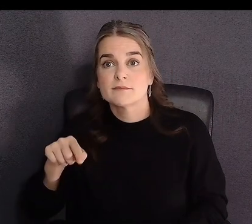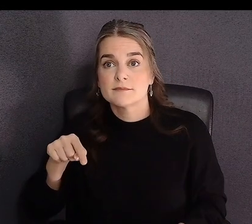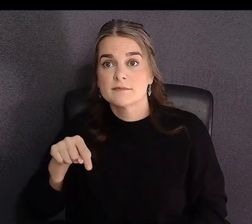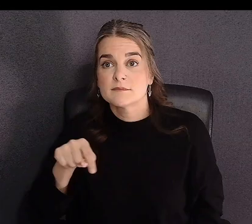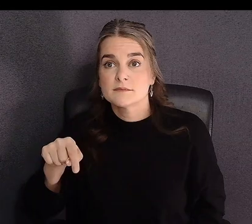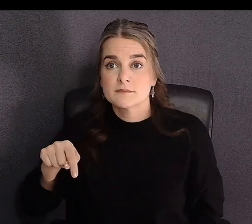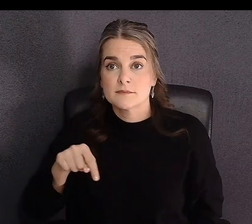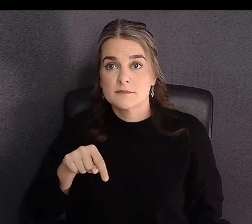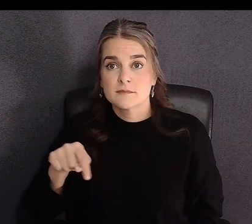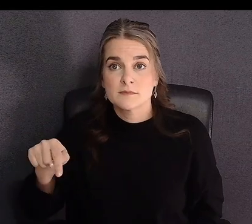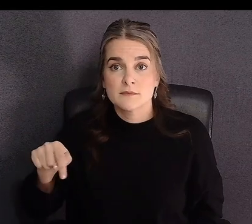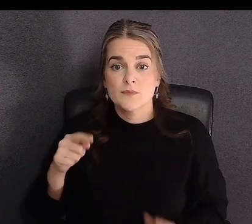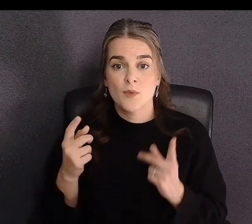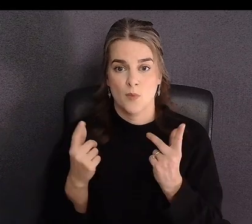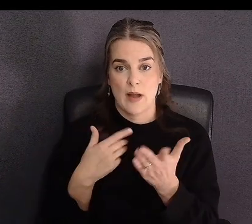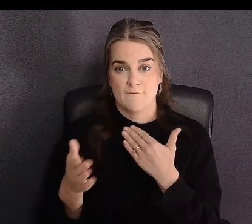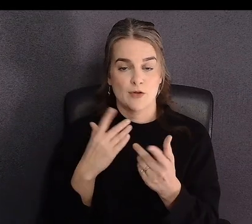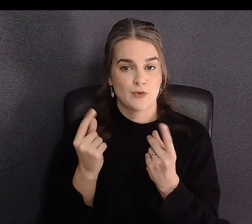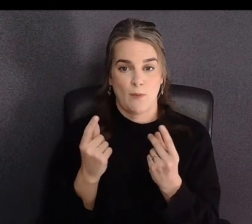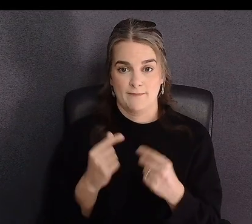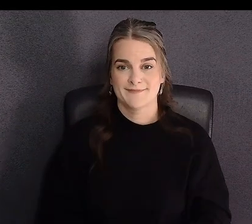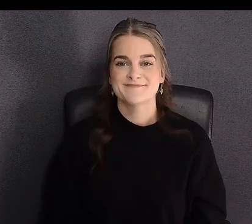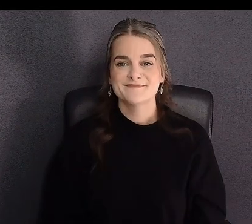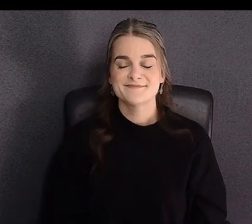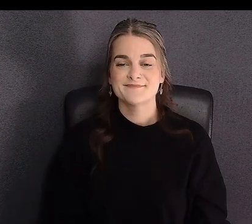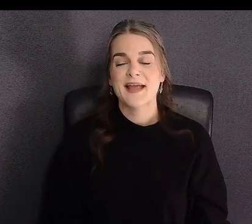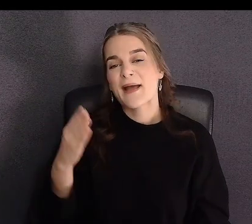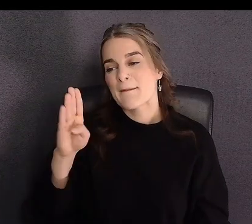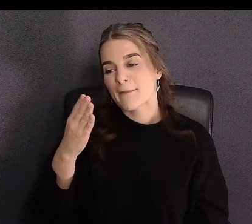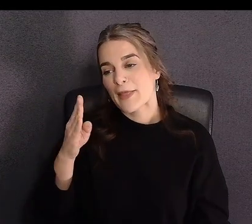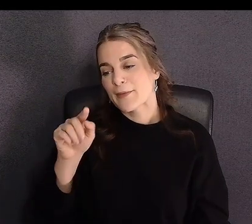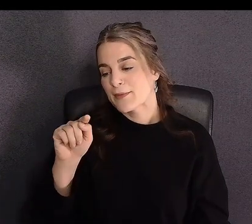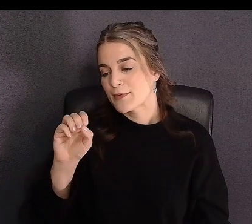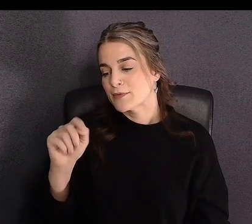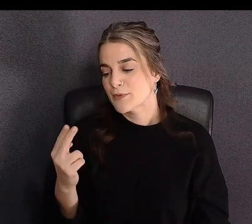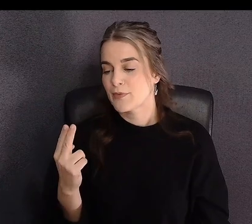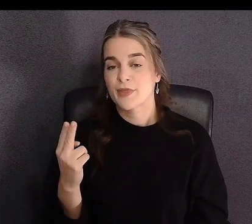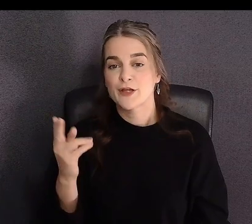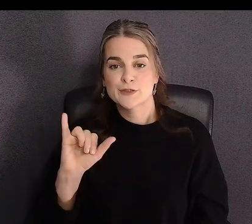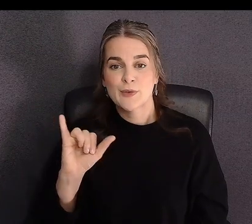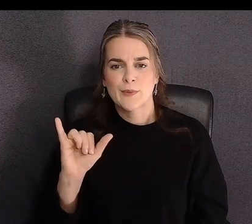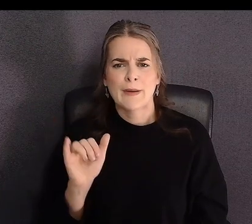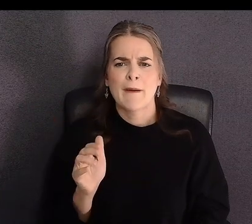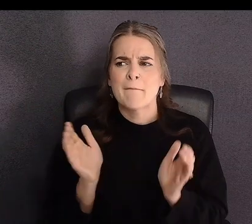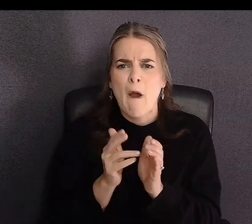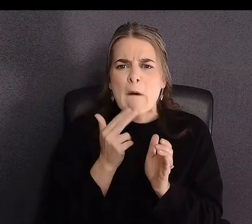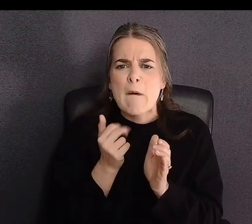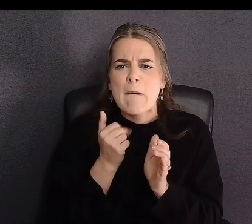and whatever you're doing. So it's Bluetooth connected as well. It's pretty small, but you can take it and do